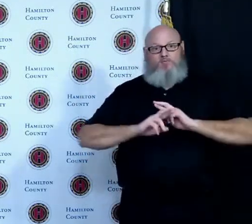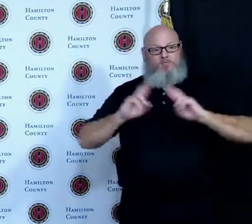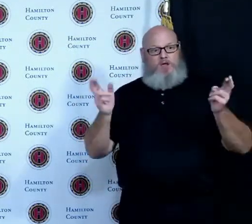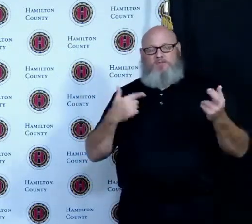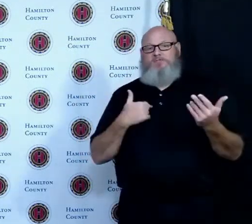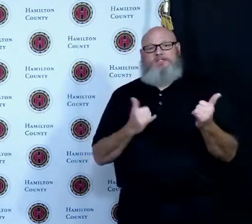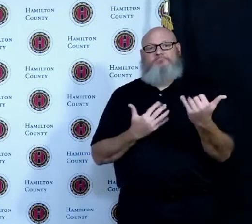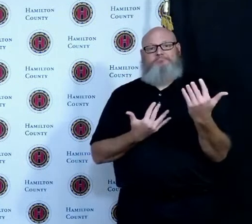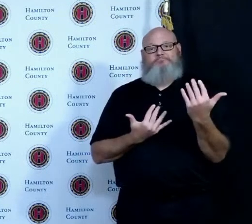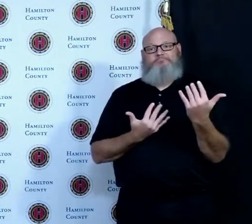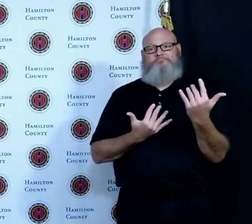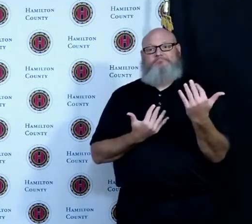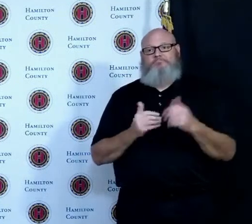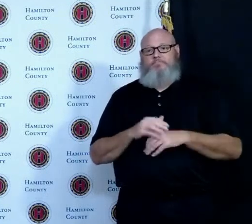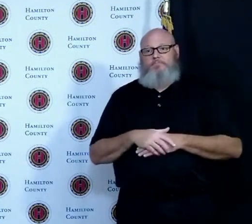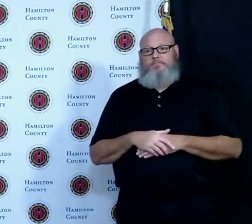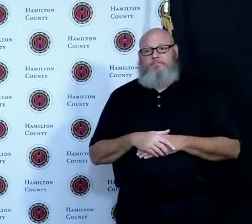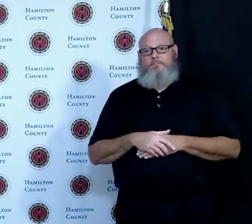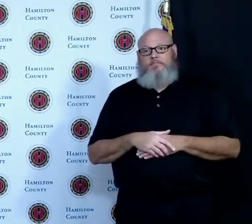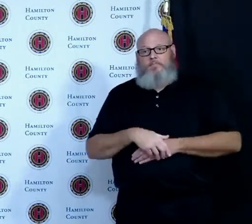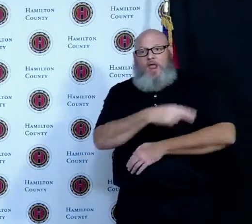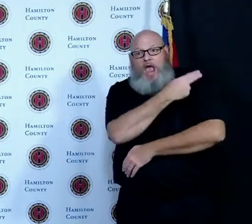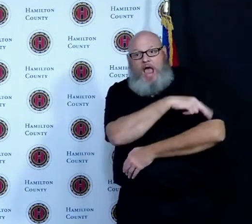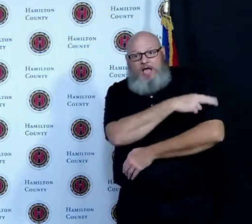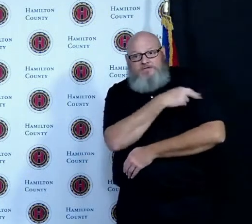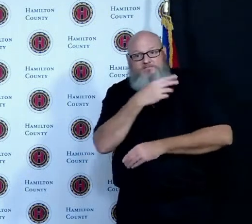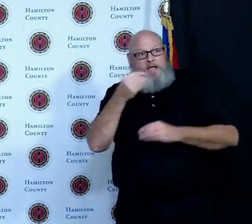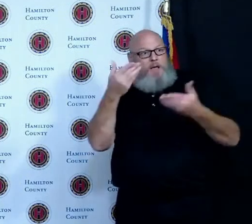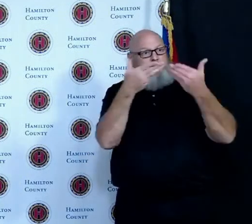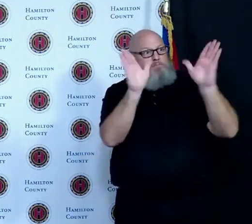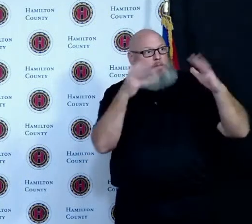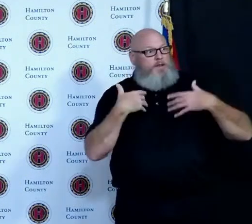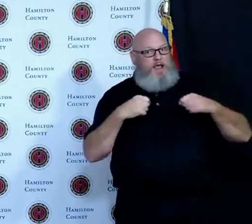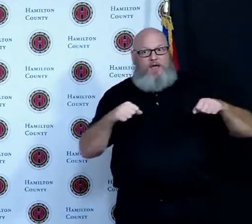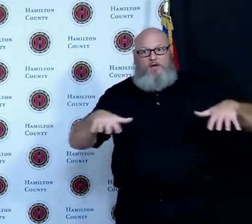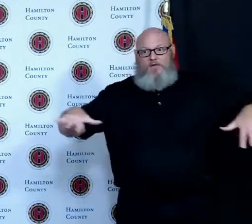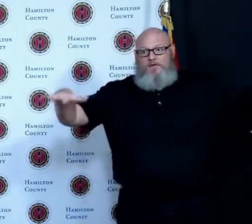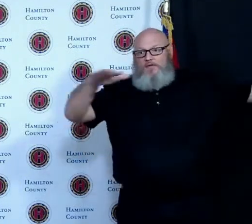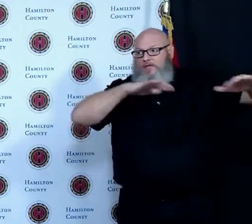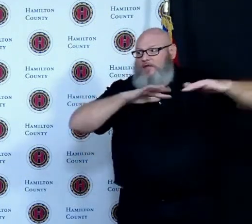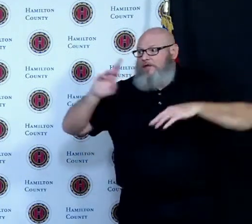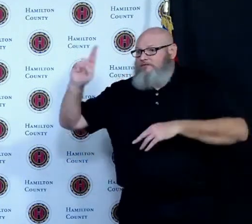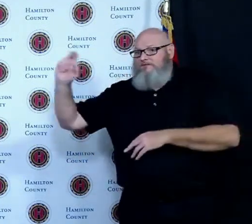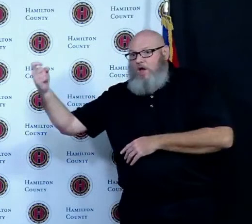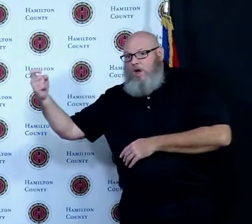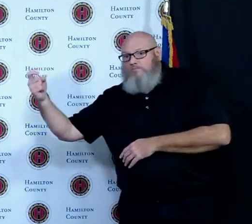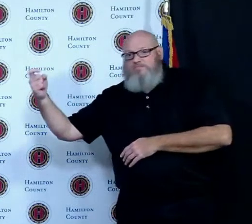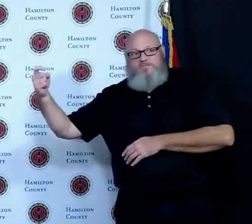systems and the public health systems and you know the pharmacies and so more to come on that but